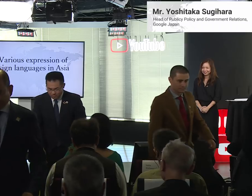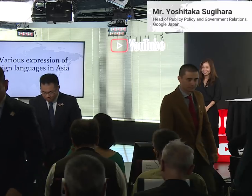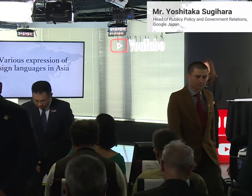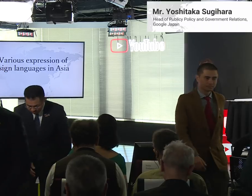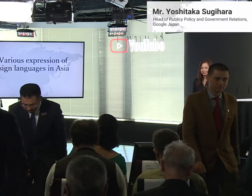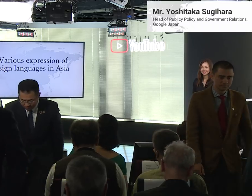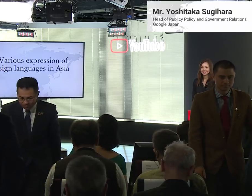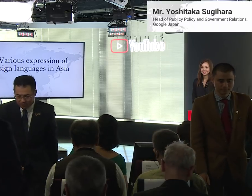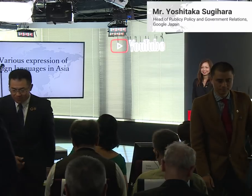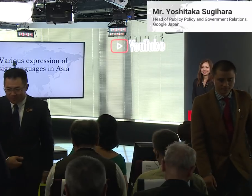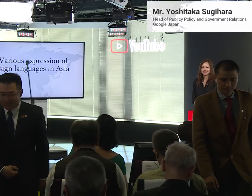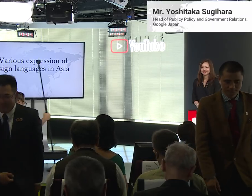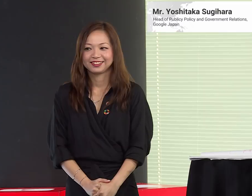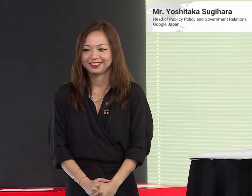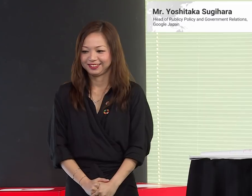And Vietnam sign language.